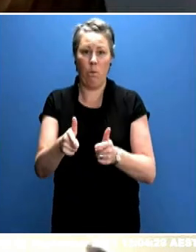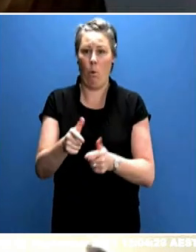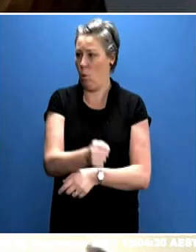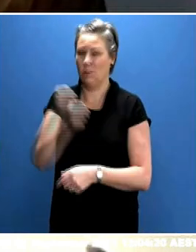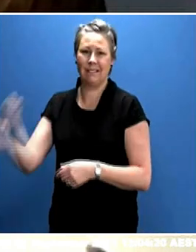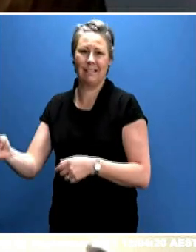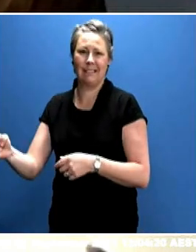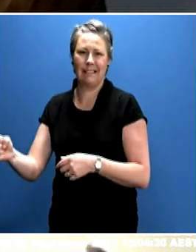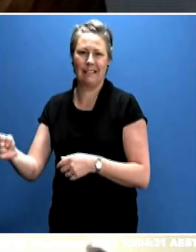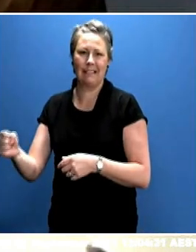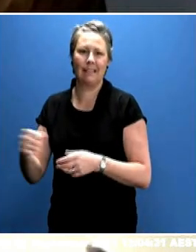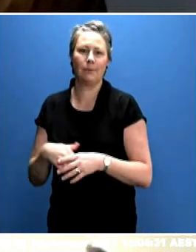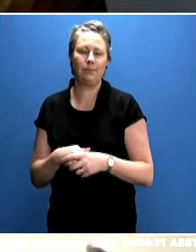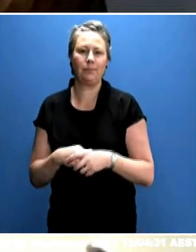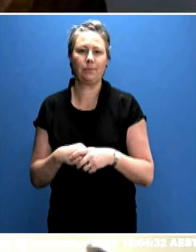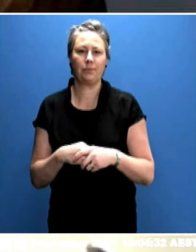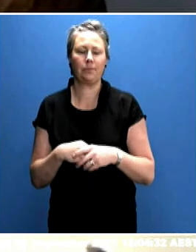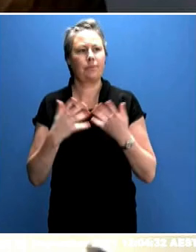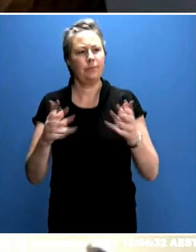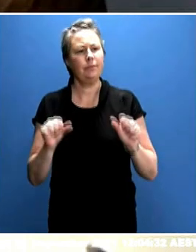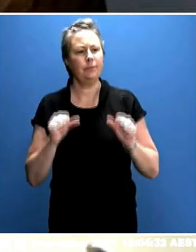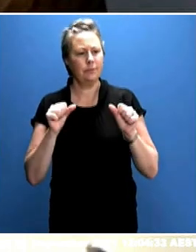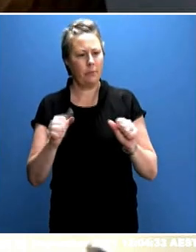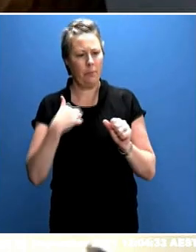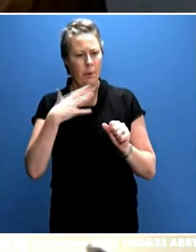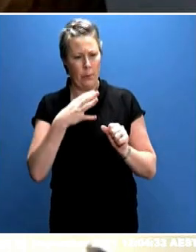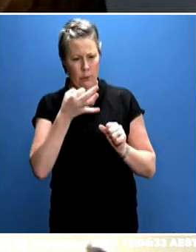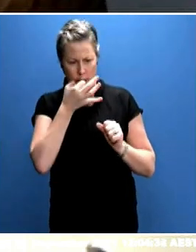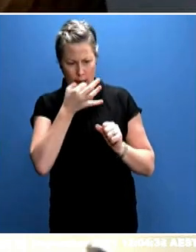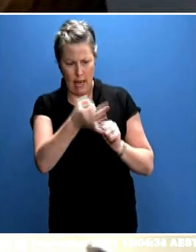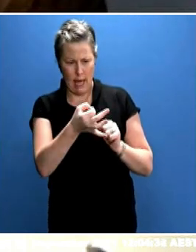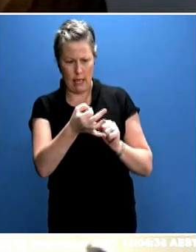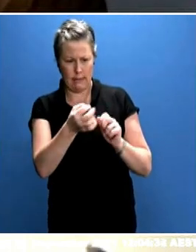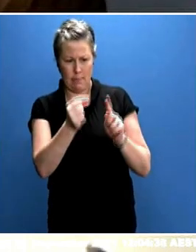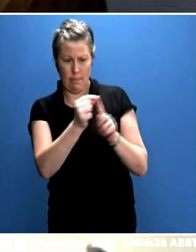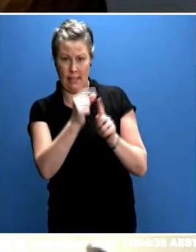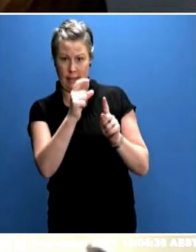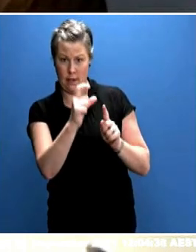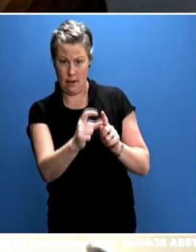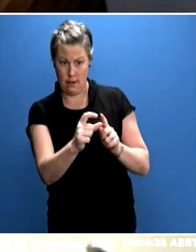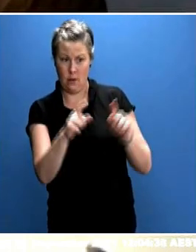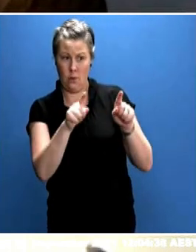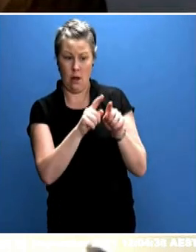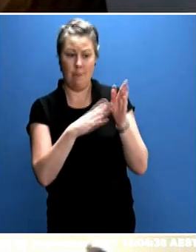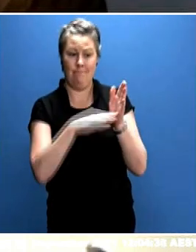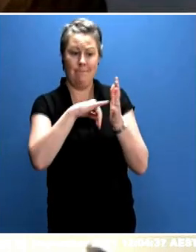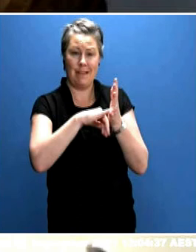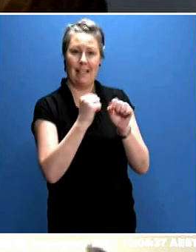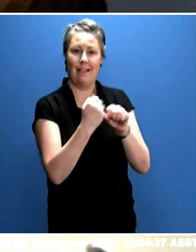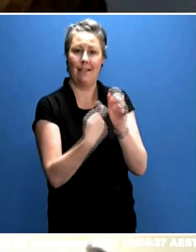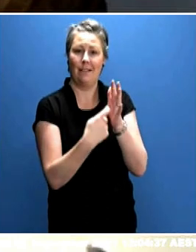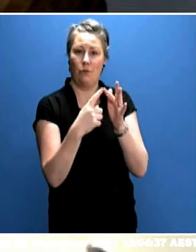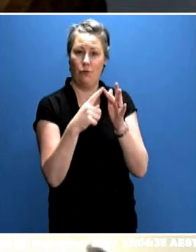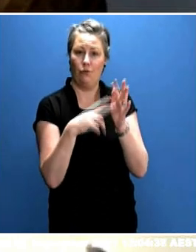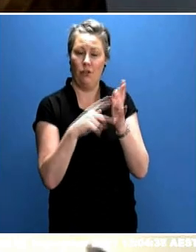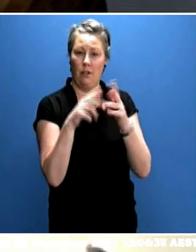but I'm interested to ask Mr Collins and Ms Greenoff if you could tell us